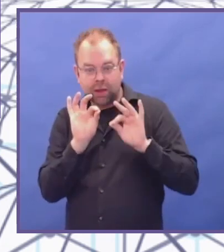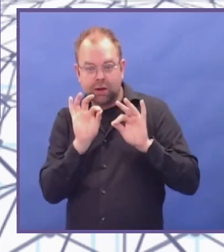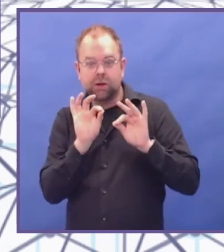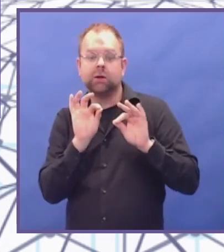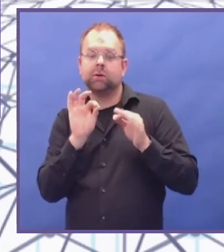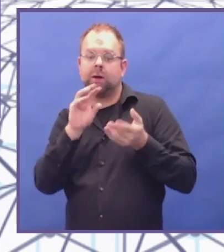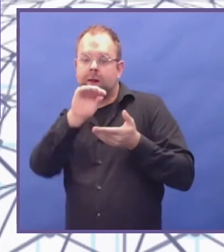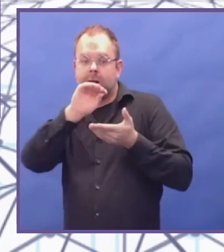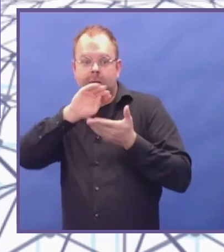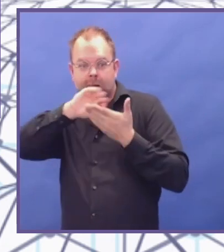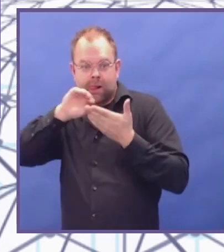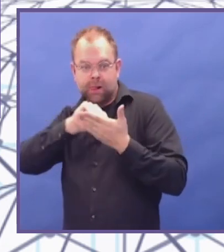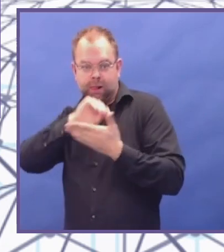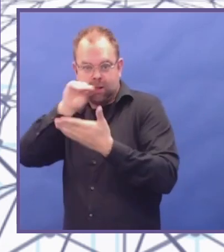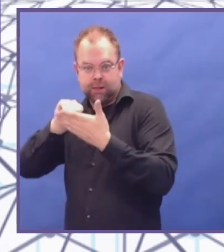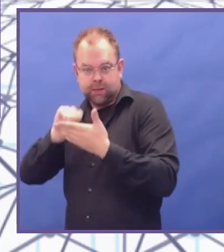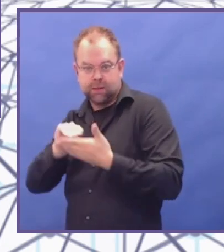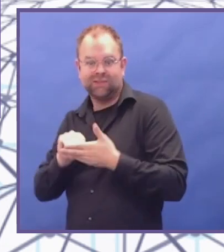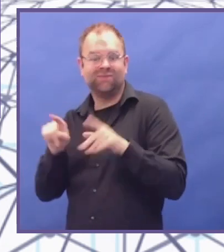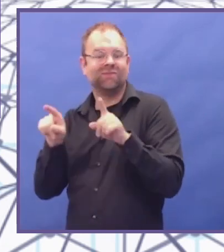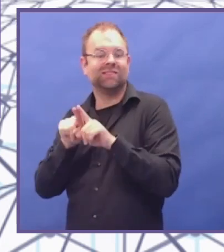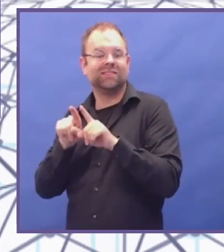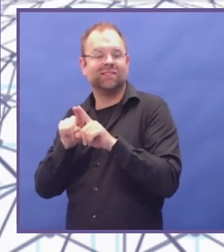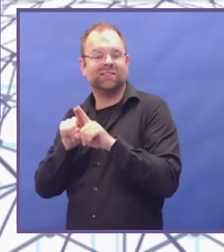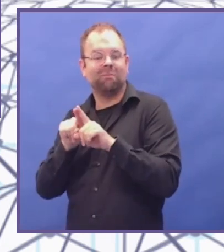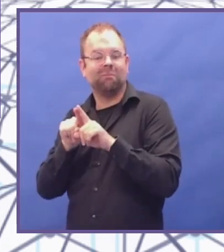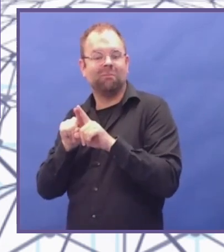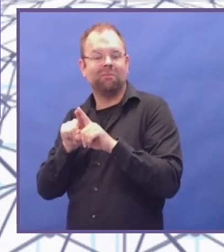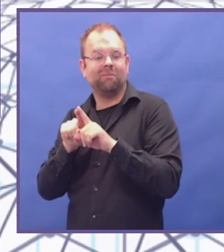themselves. And this lets us understand the effects of different study designs,